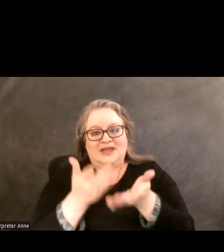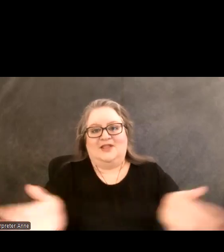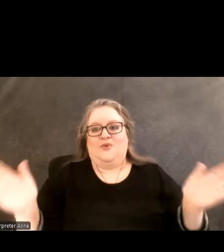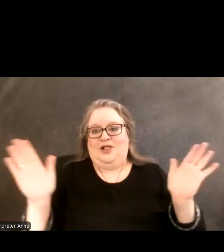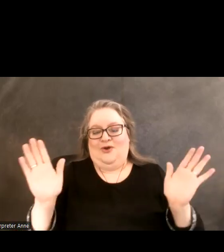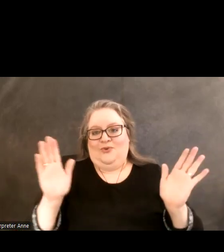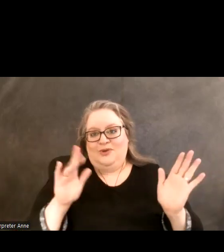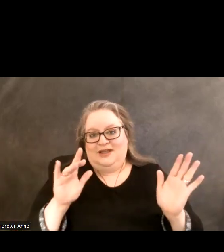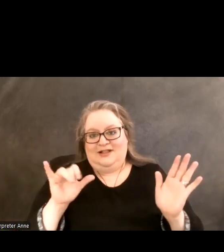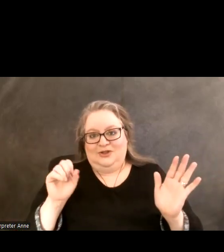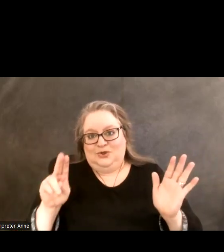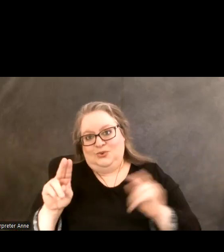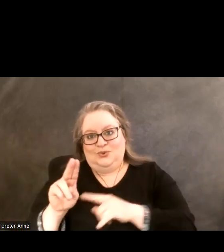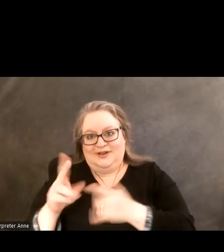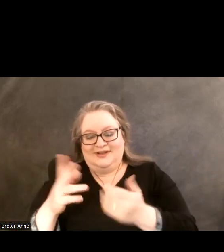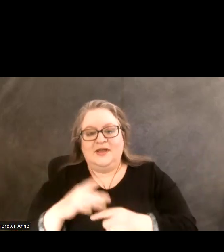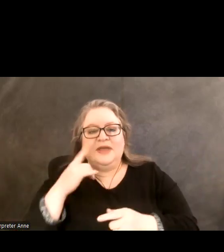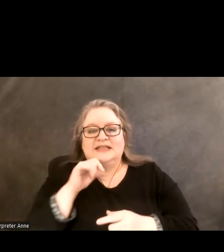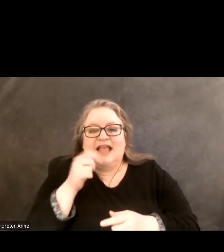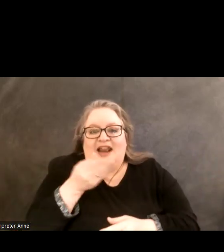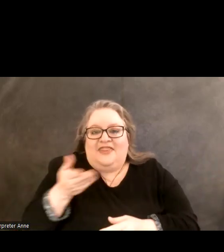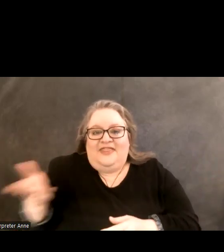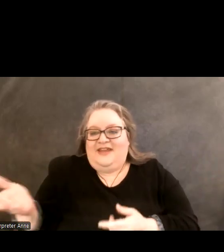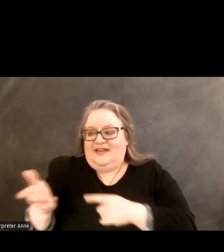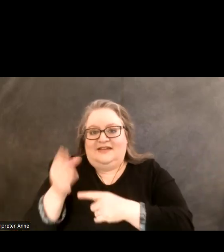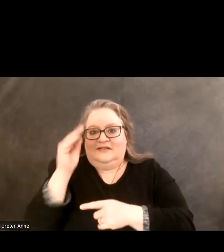because it's not a thing. You don't know what everyone's